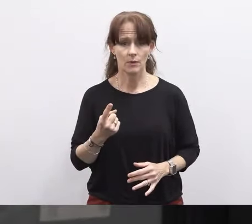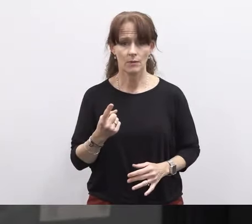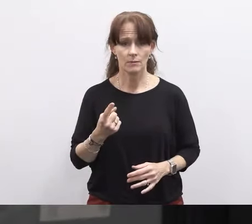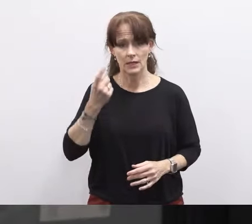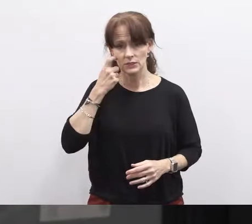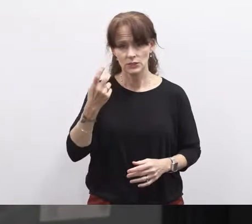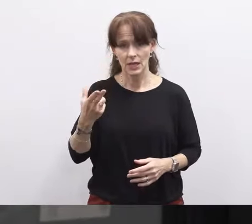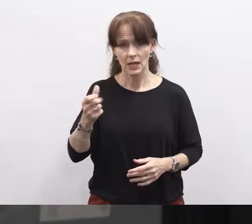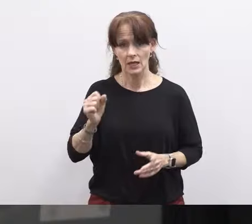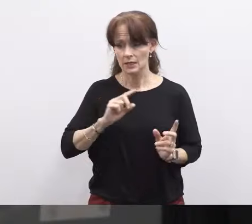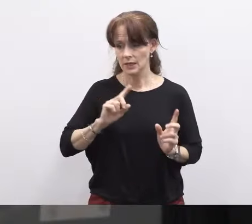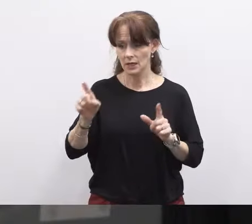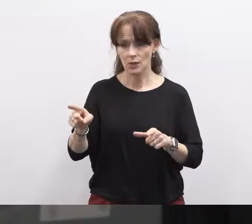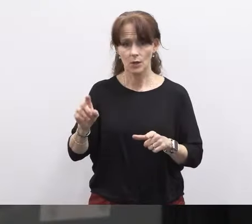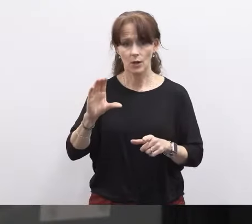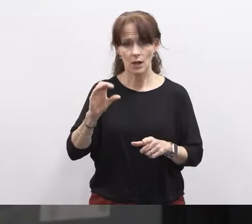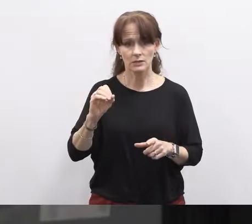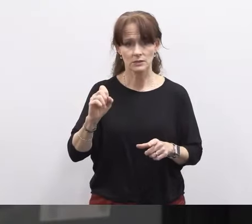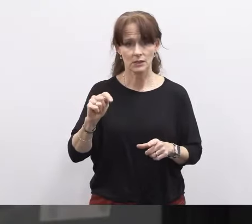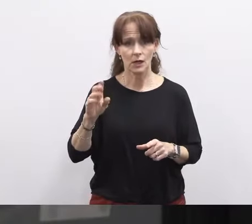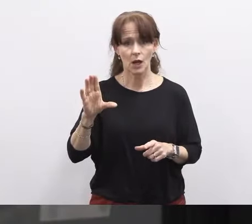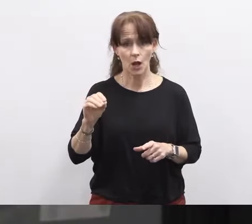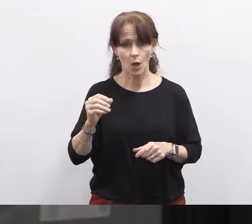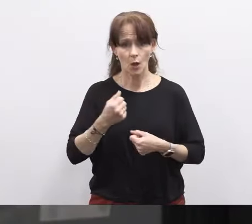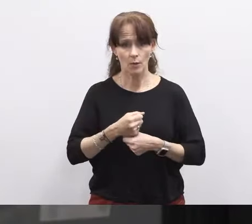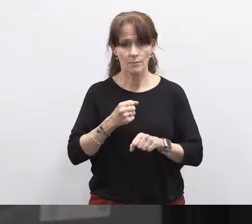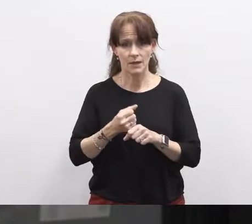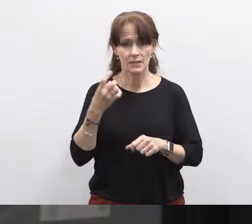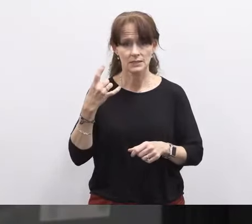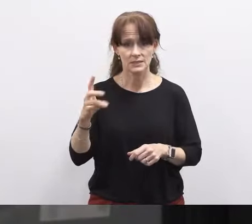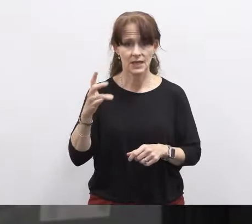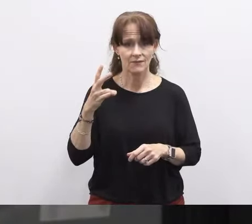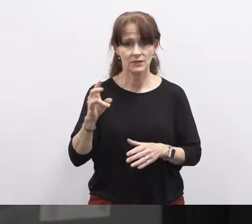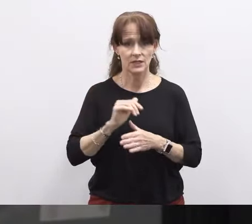can go to Costco makes $17 an hour